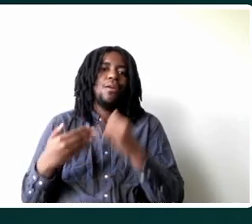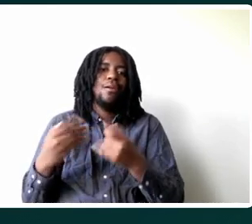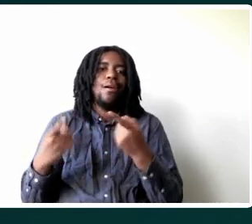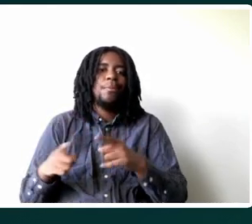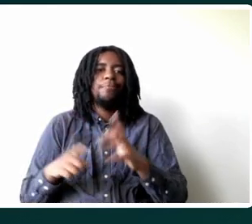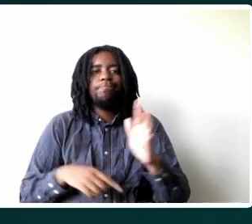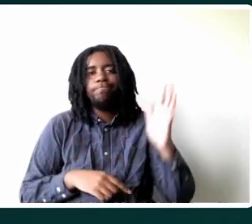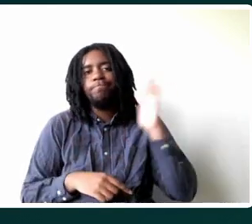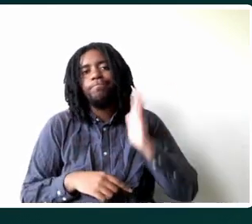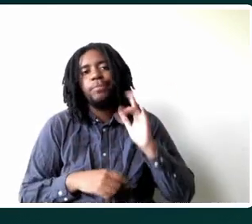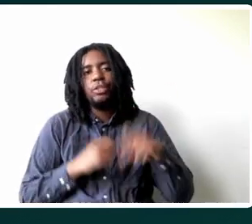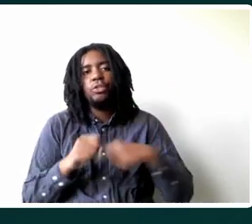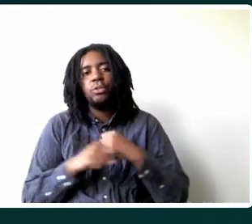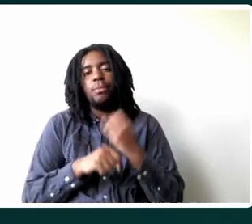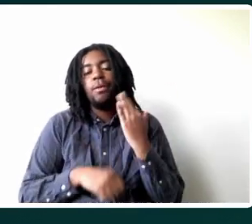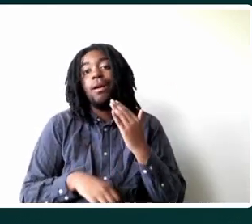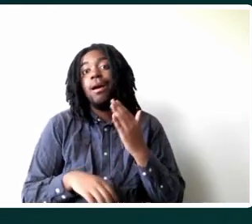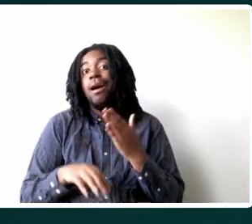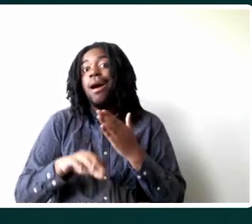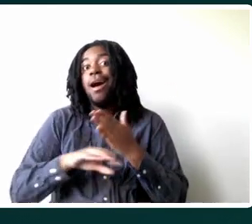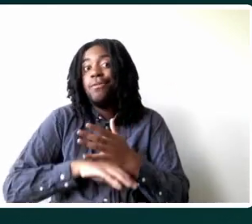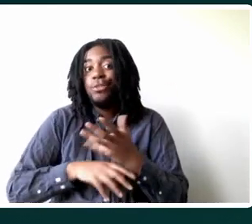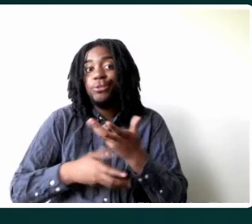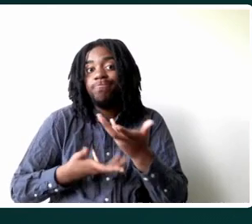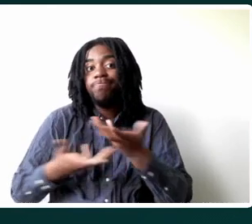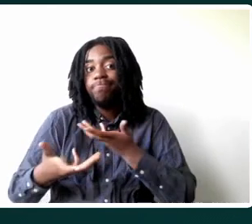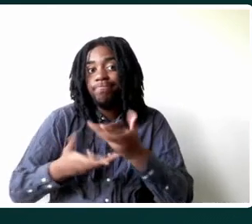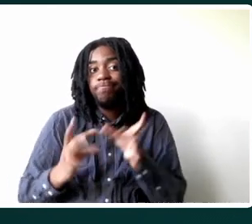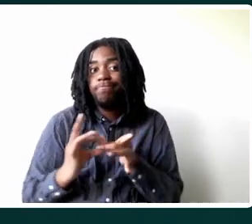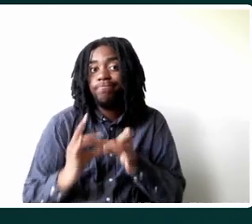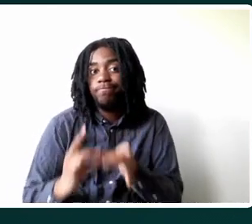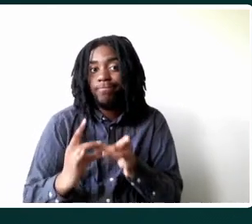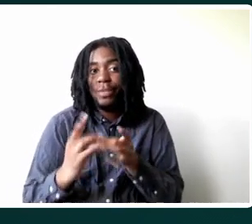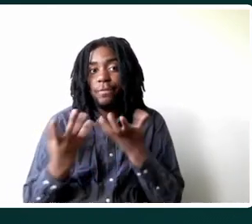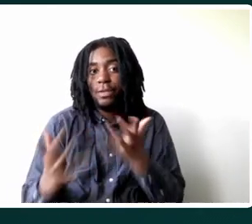after they got to know each other, to tell us one issue that they really wanted to delve a